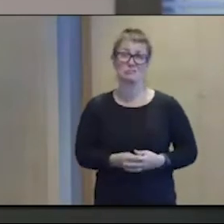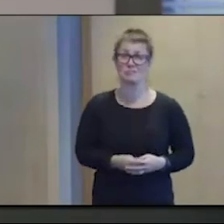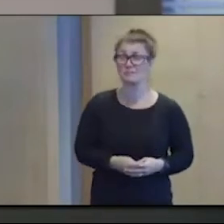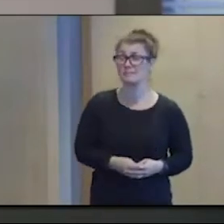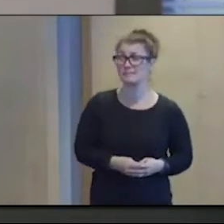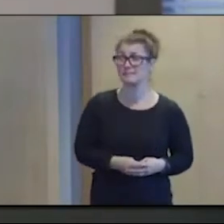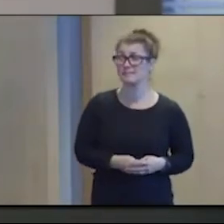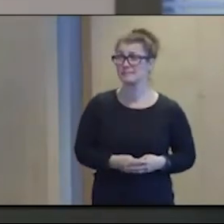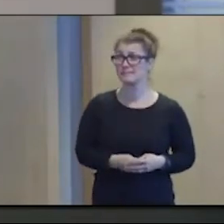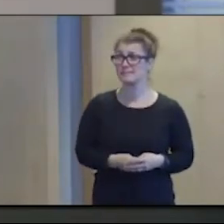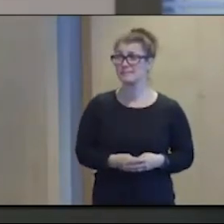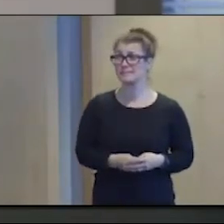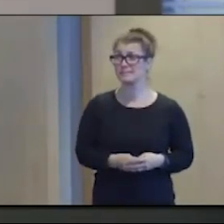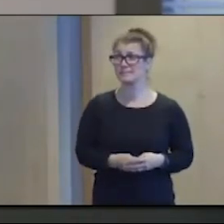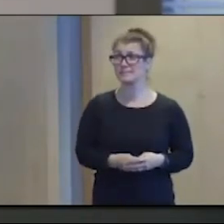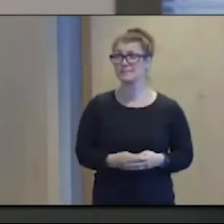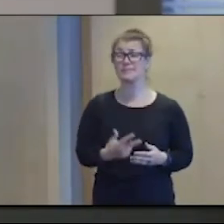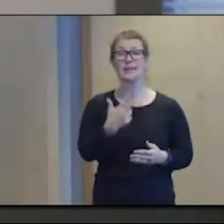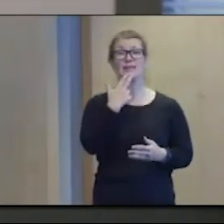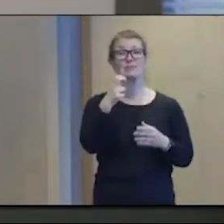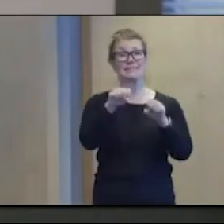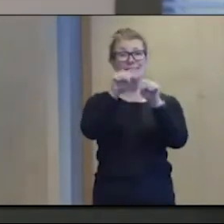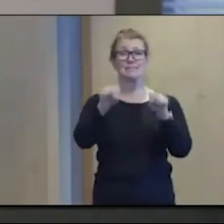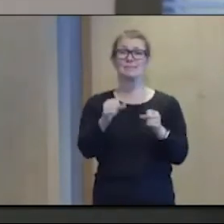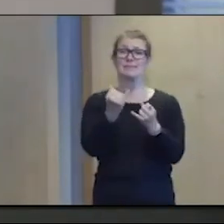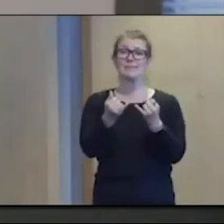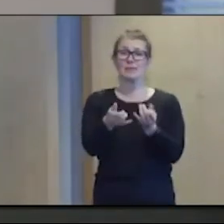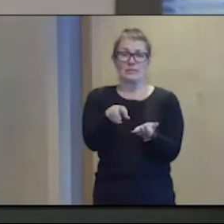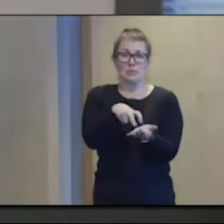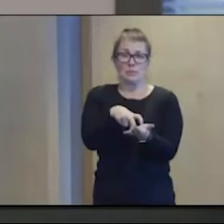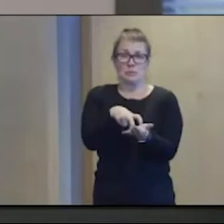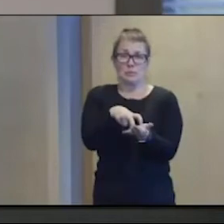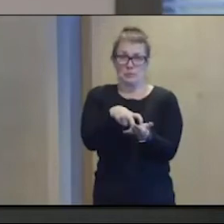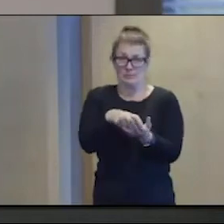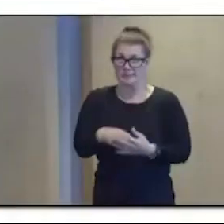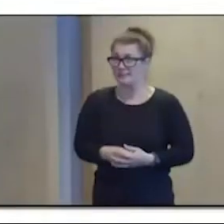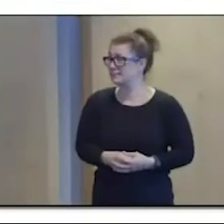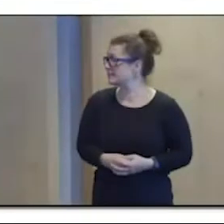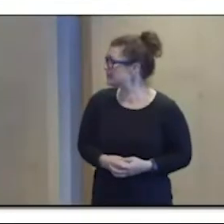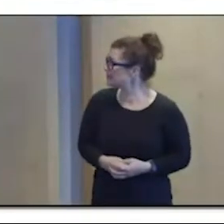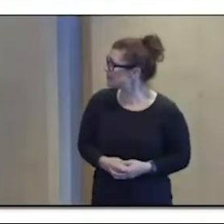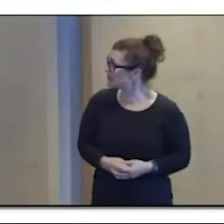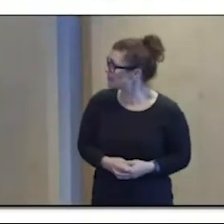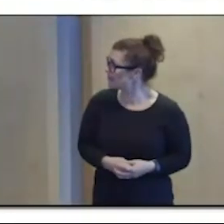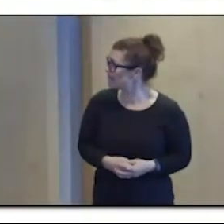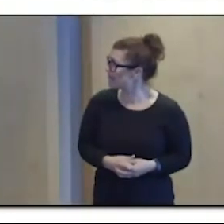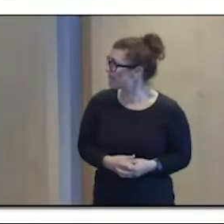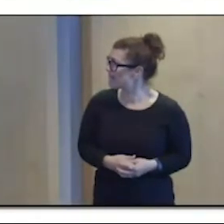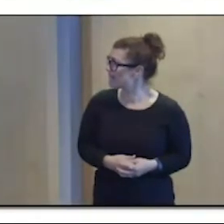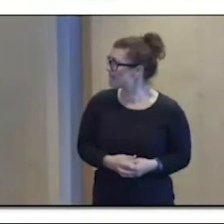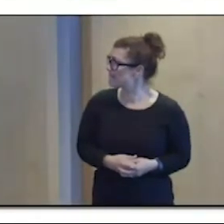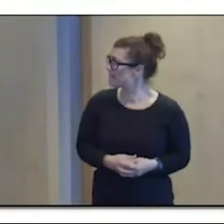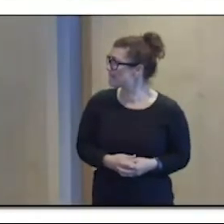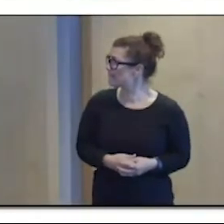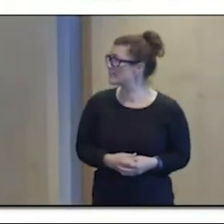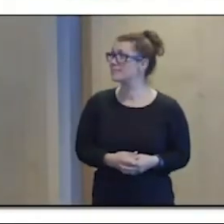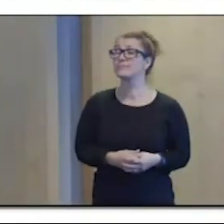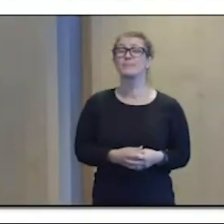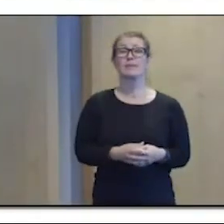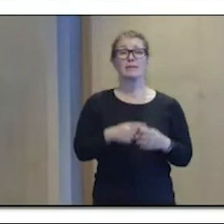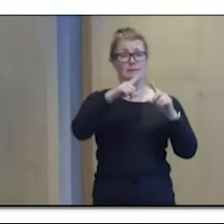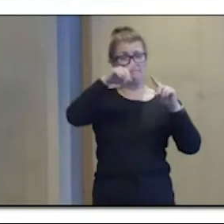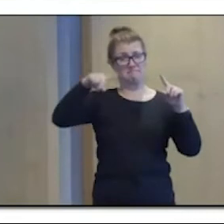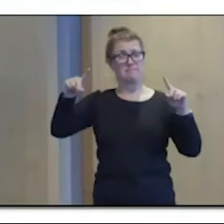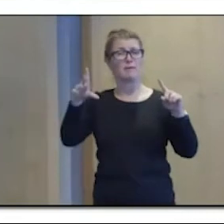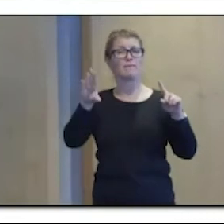So the electricity system is very fragile. This is taken from the UK and this is what's